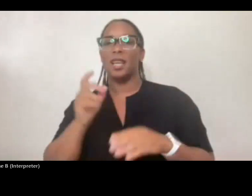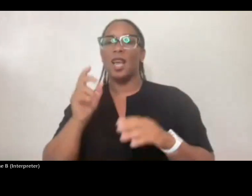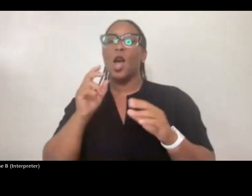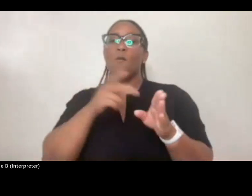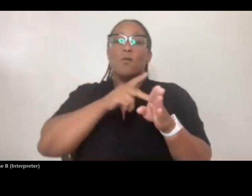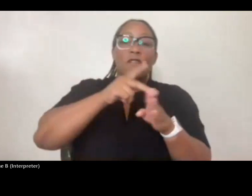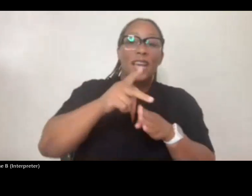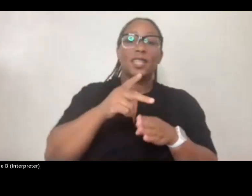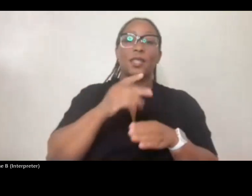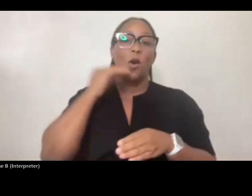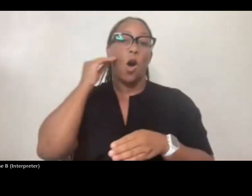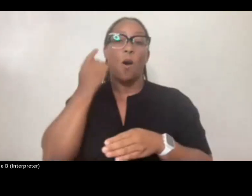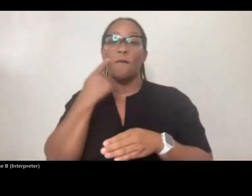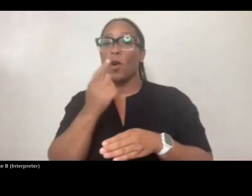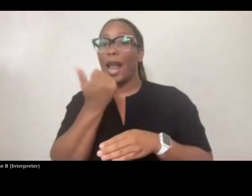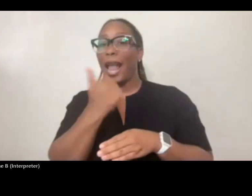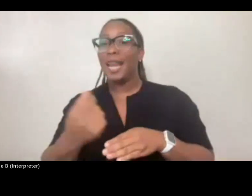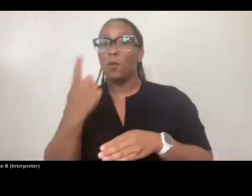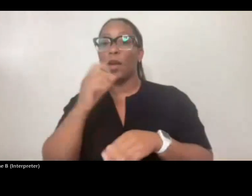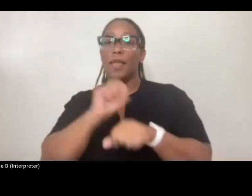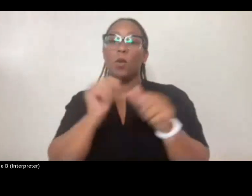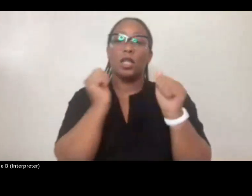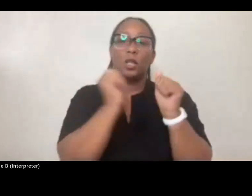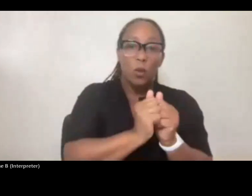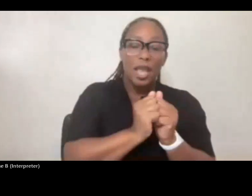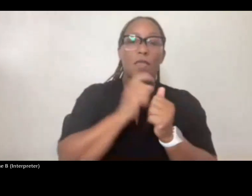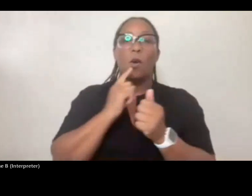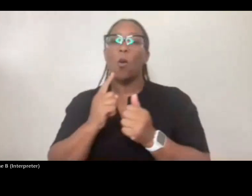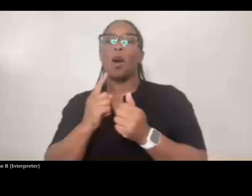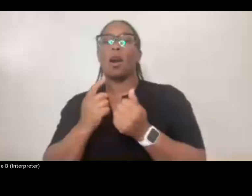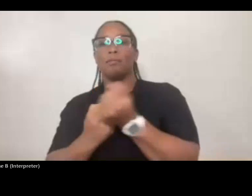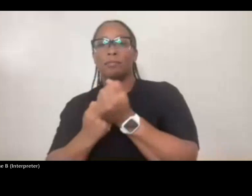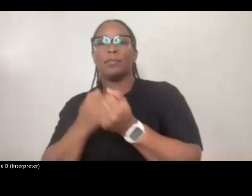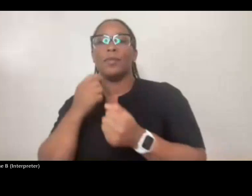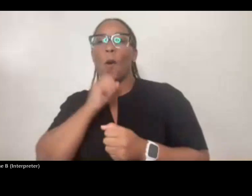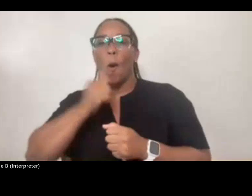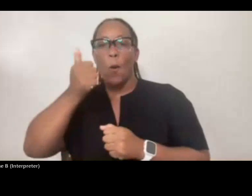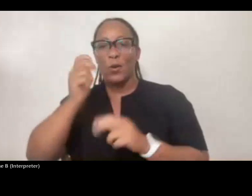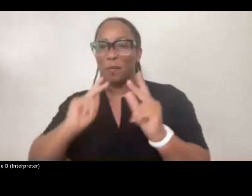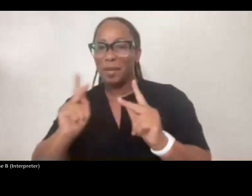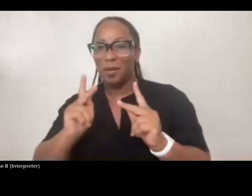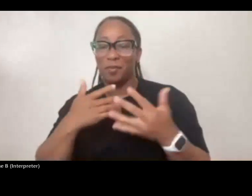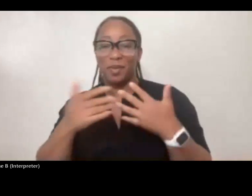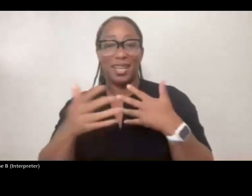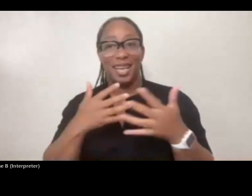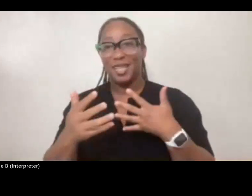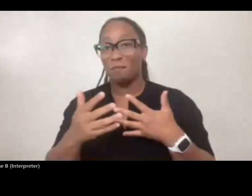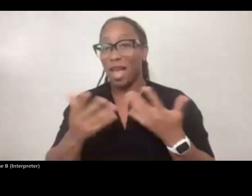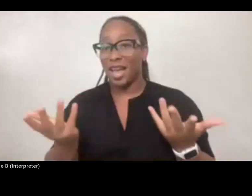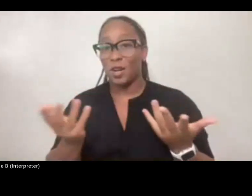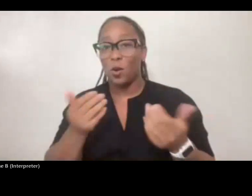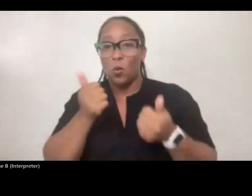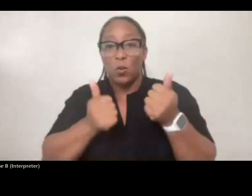Home for everyone who works with and on behalf of older people. Everyone, it doesn't matter what industry or or